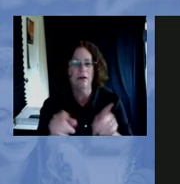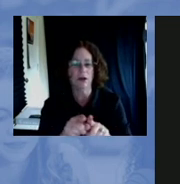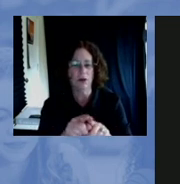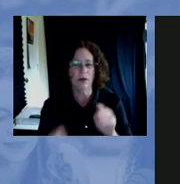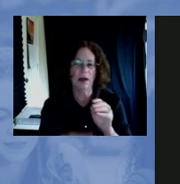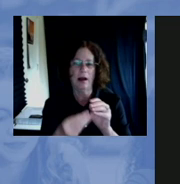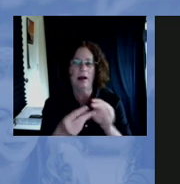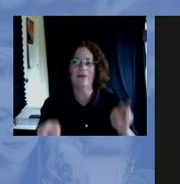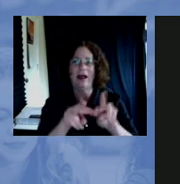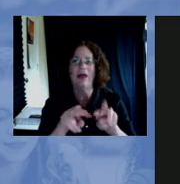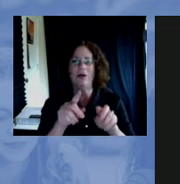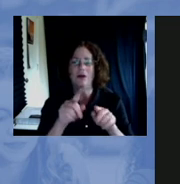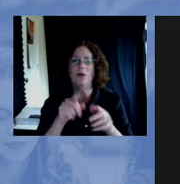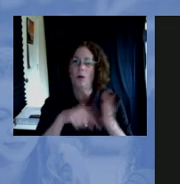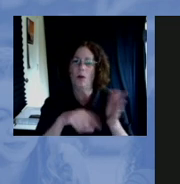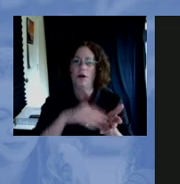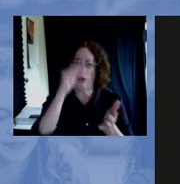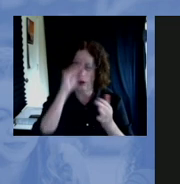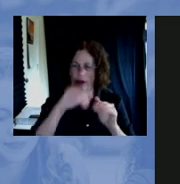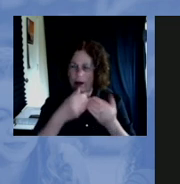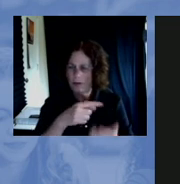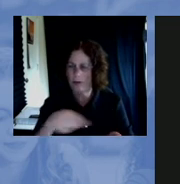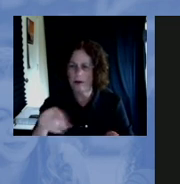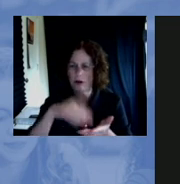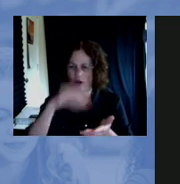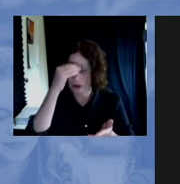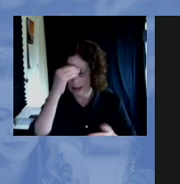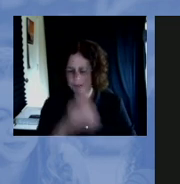ARE LEARNING AND HOW THEY ARE LEARNING. >> BY THE WAY, PEDRO, IT GOES TO THE ISSUE